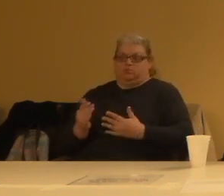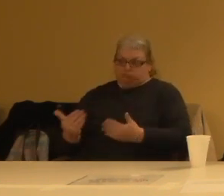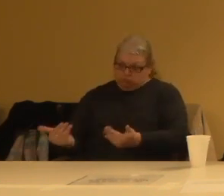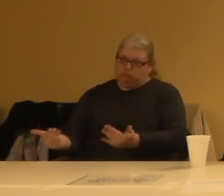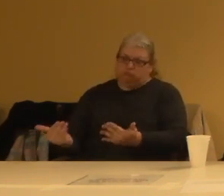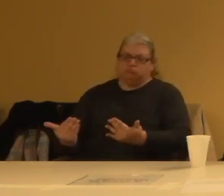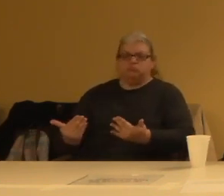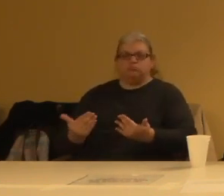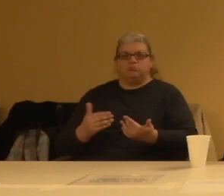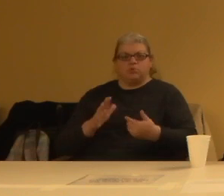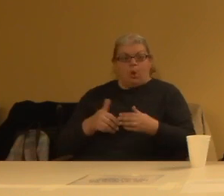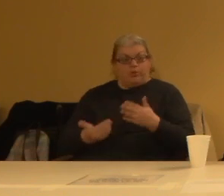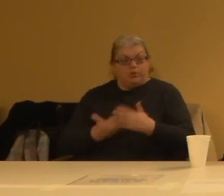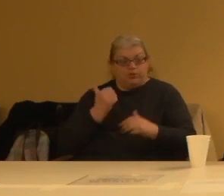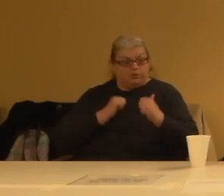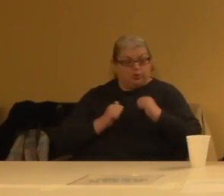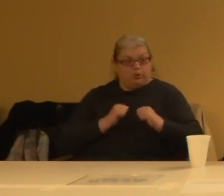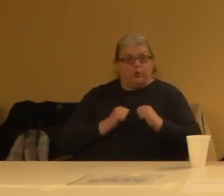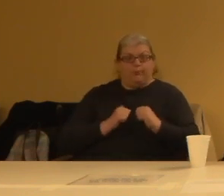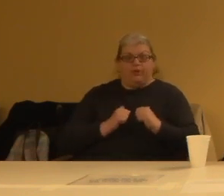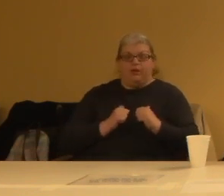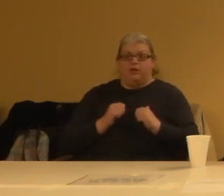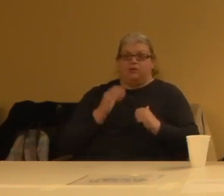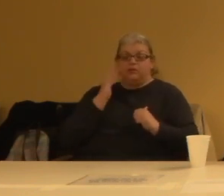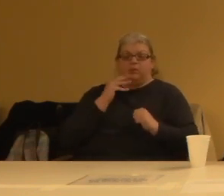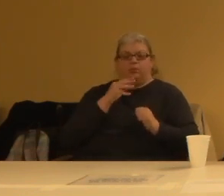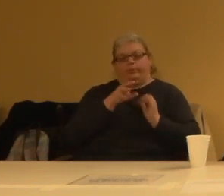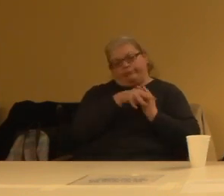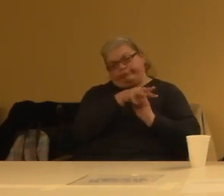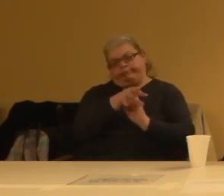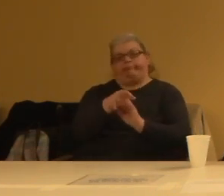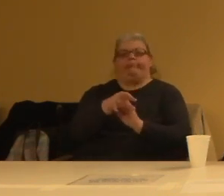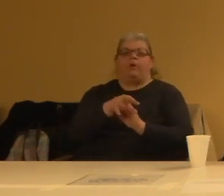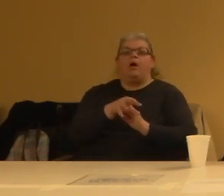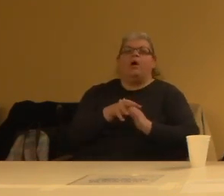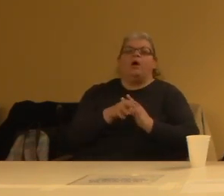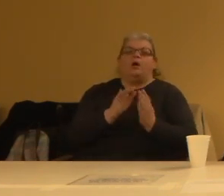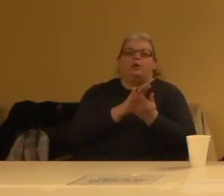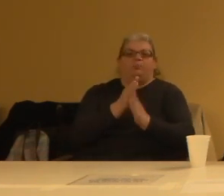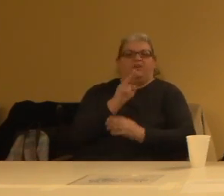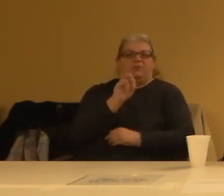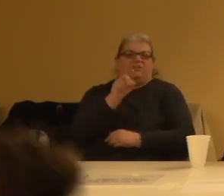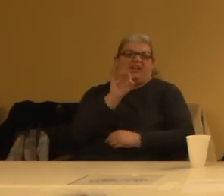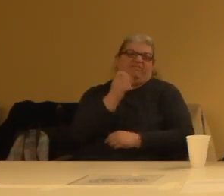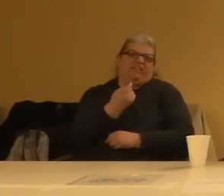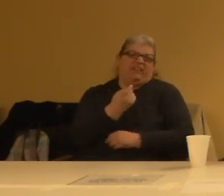is talking about will be filmed and they will be Netflix miniseries, and we will have to live with that again.